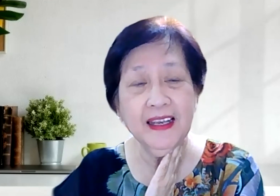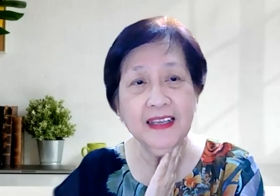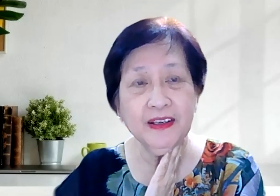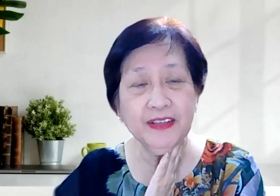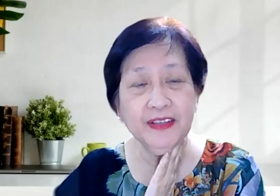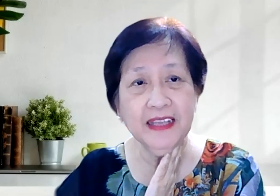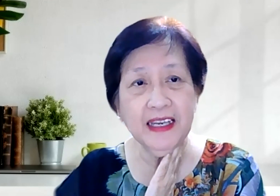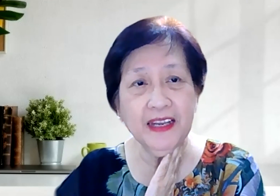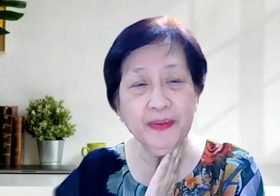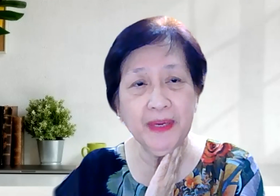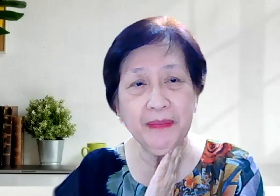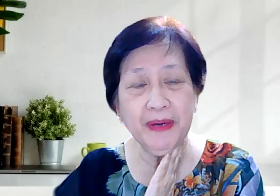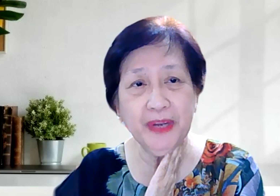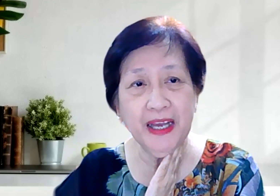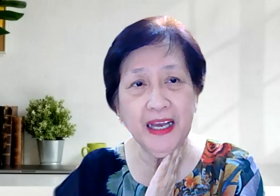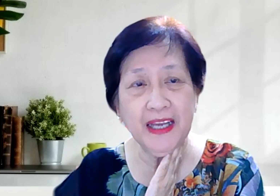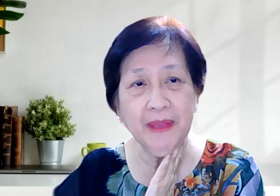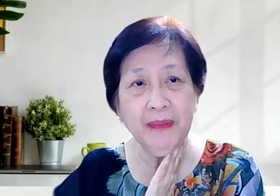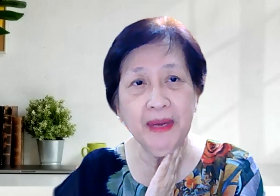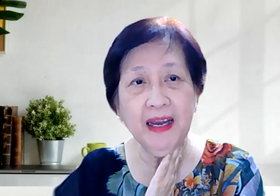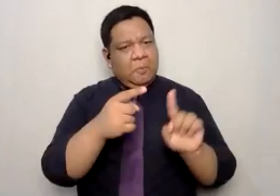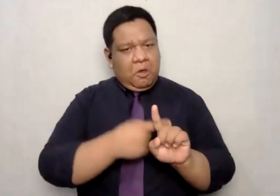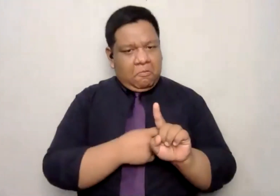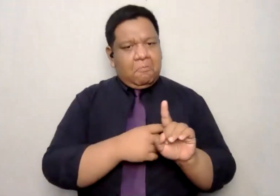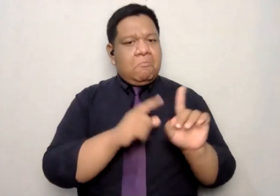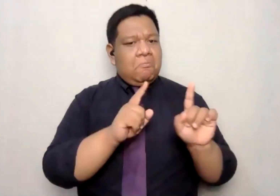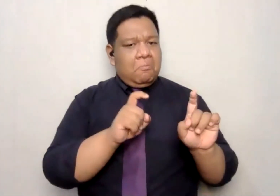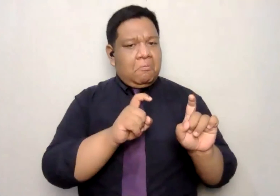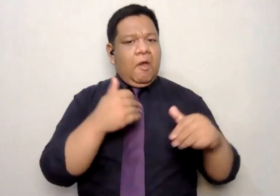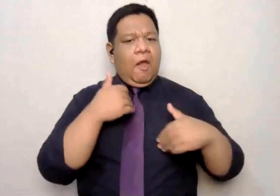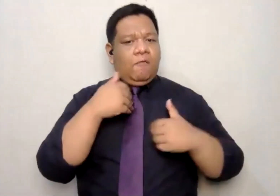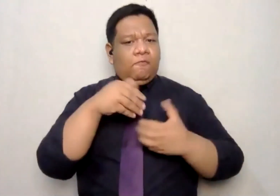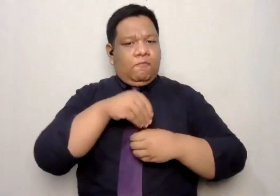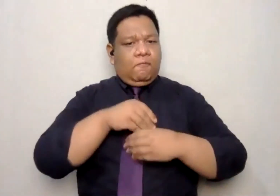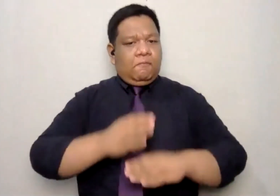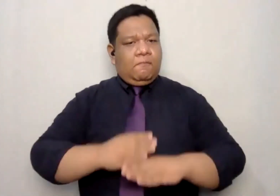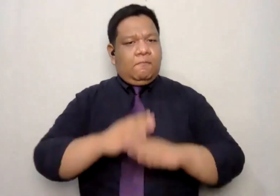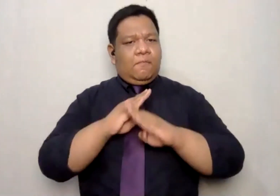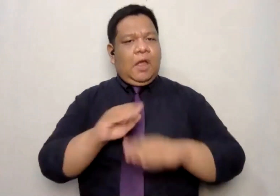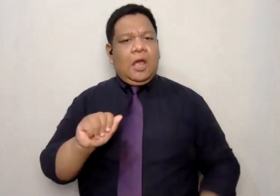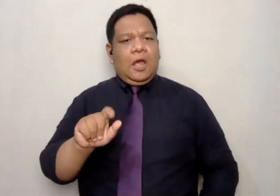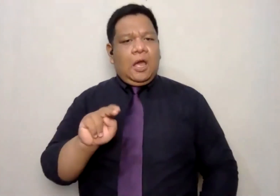So they tested the ones who were vaccinated and they still have antibodies though not all.